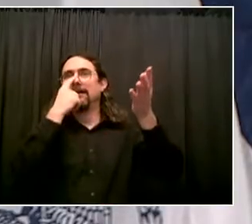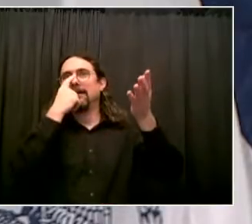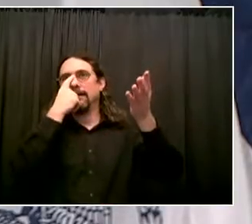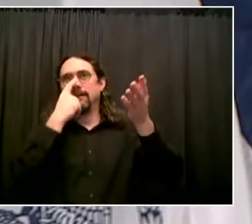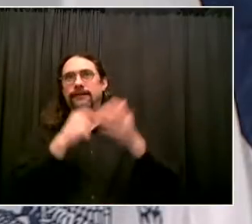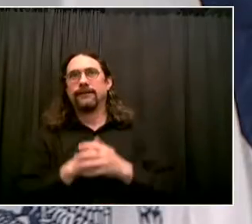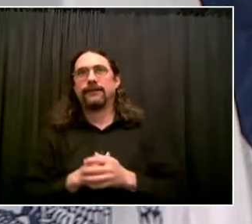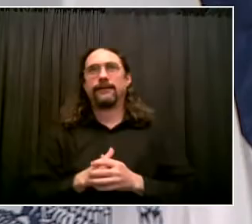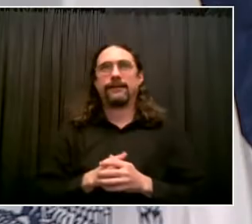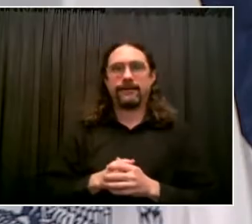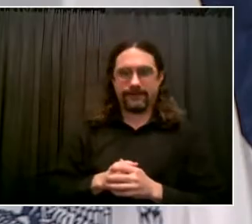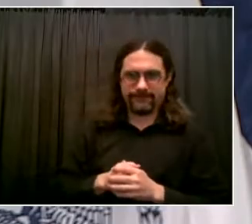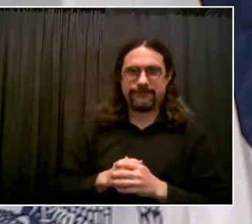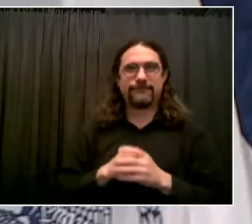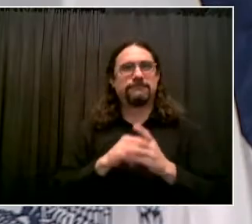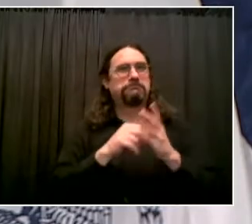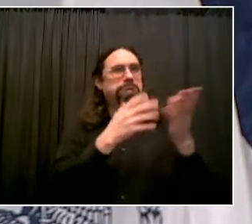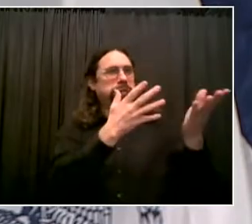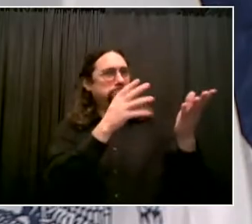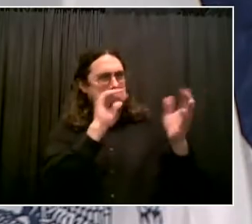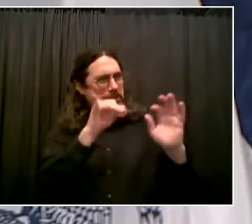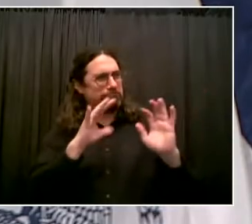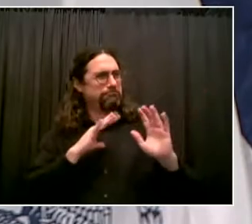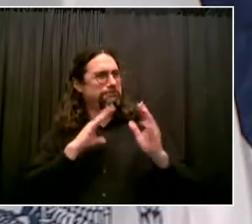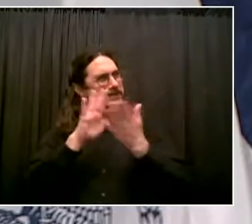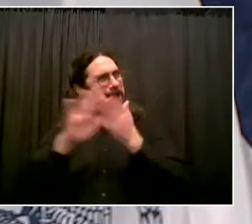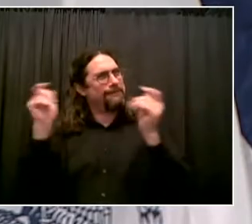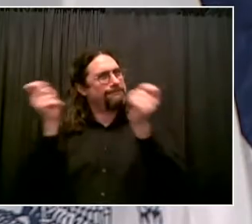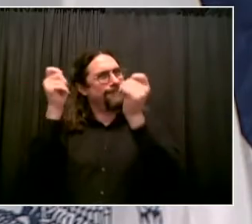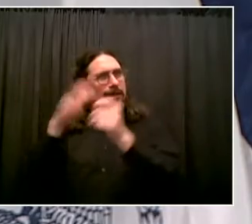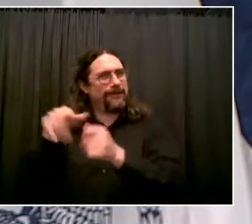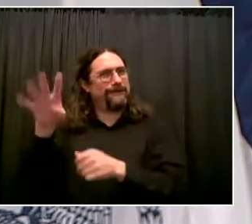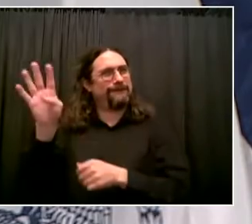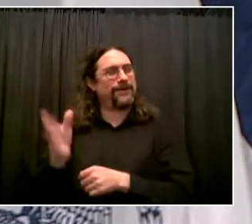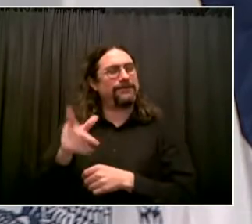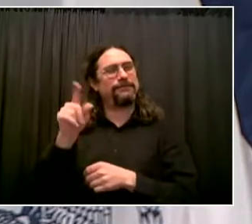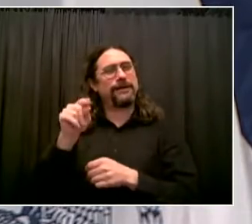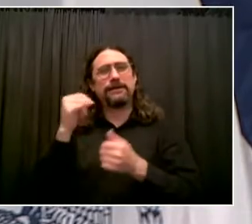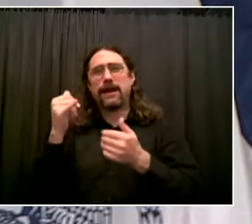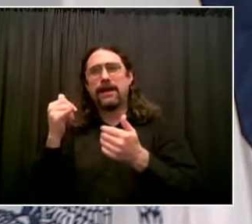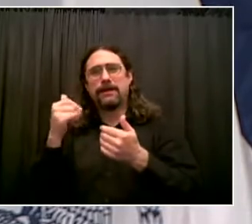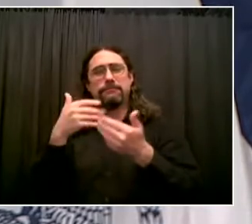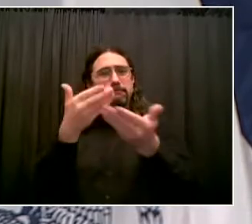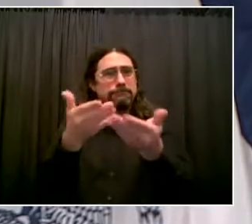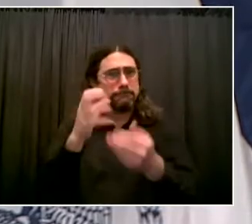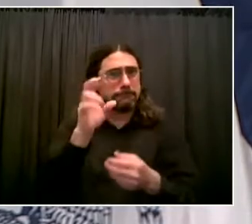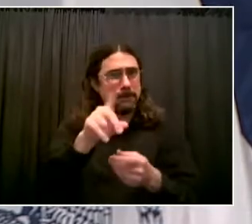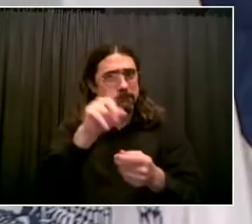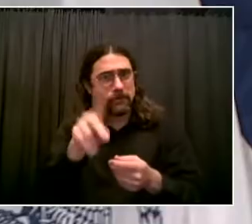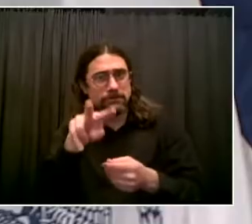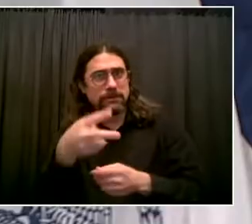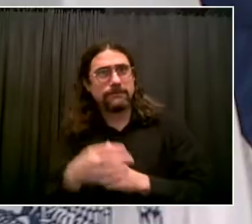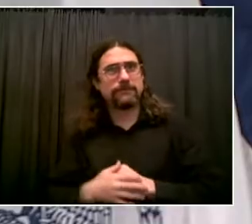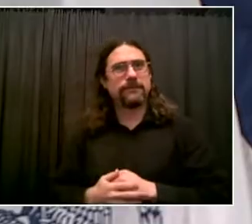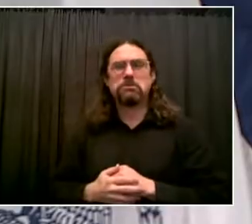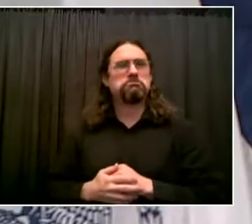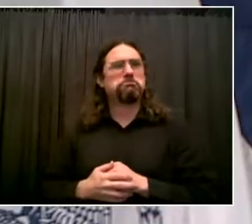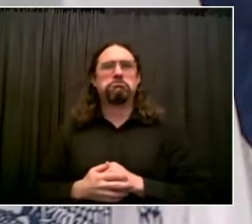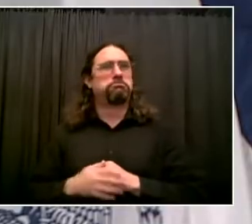I'M GOOD. OKAY, THAT'S A GOOD NOTE TO END ON. WE ENDED ON A